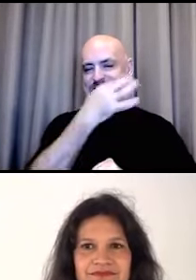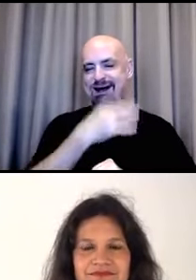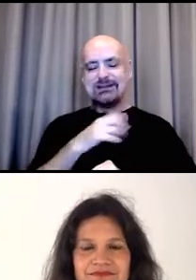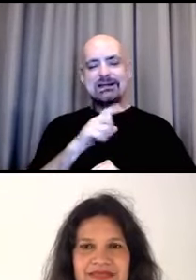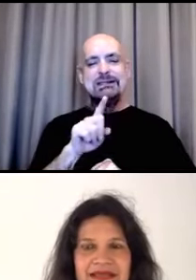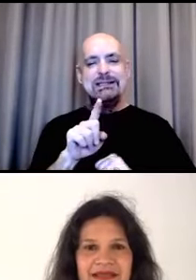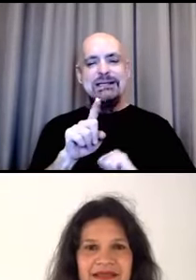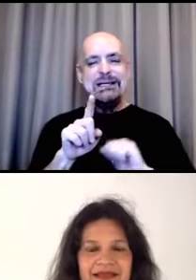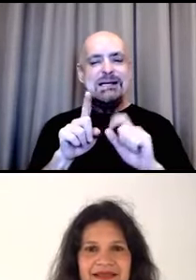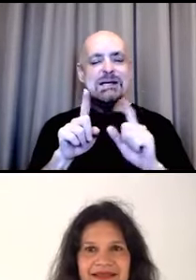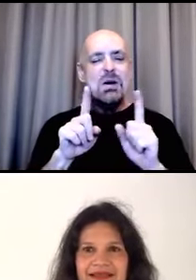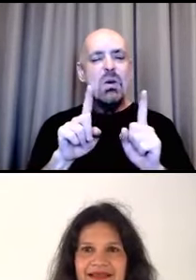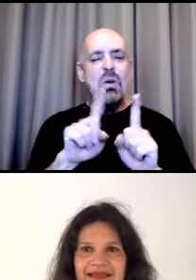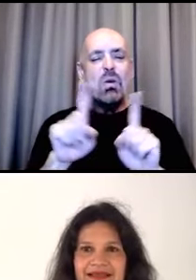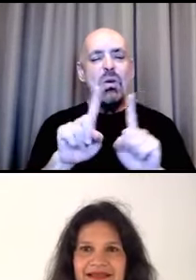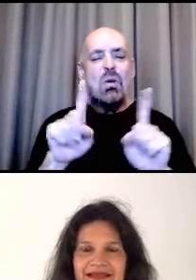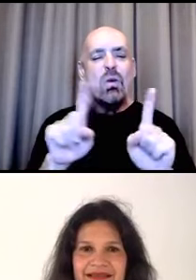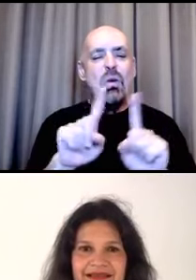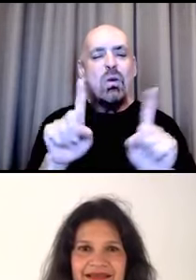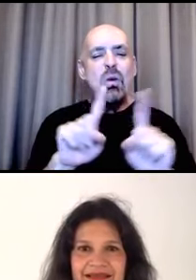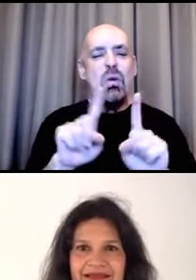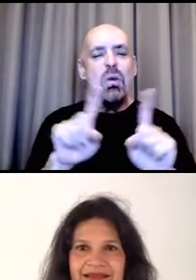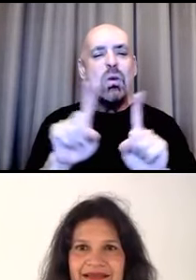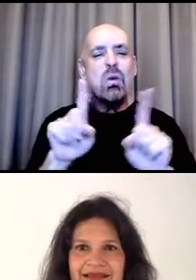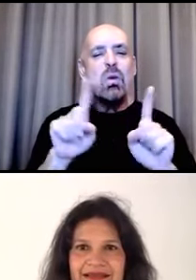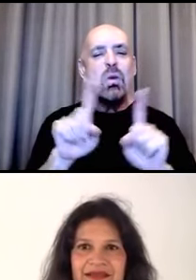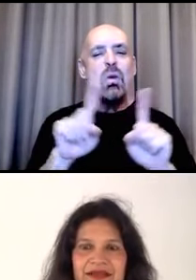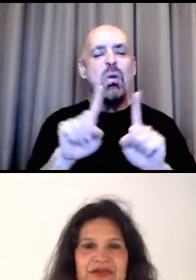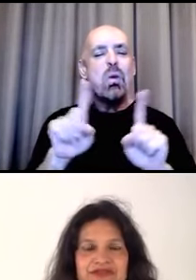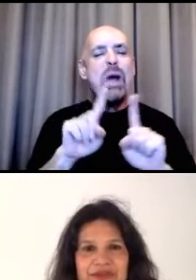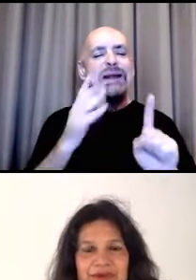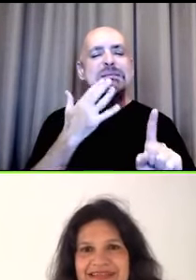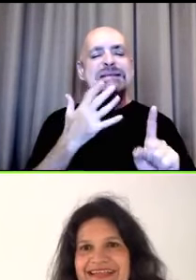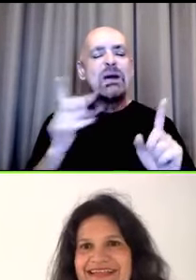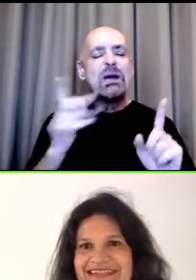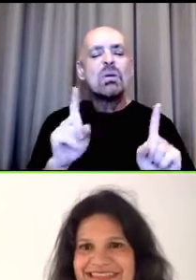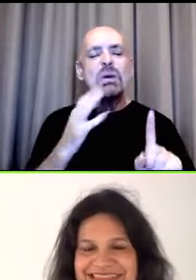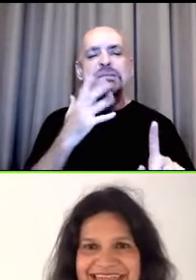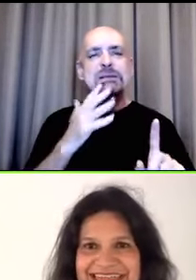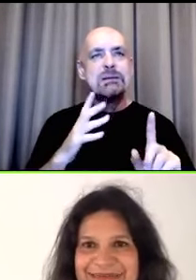up when I speak to stu dents too and it's about the individualsation